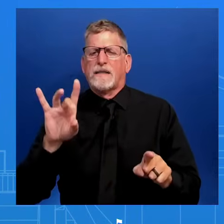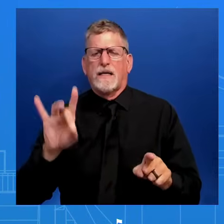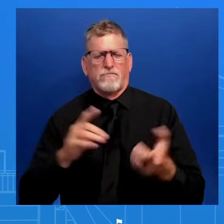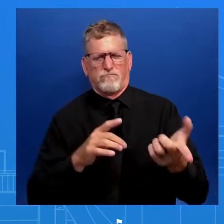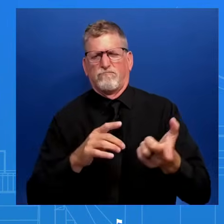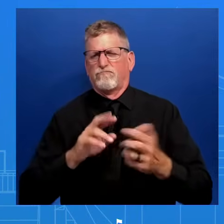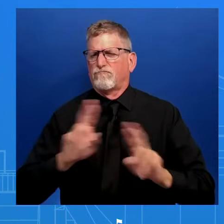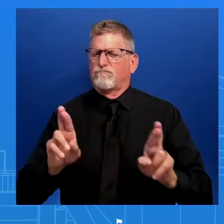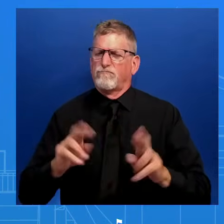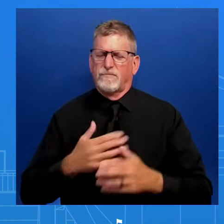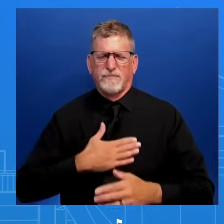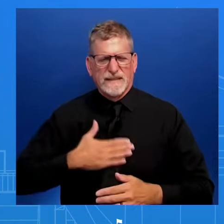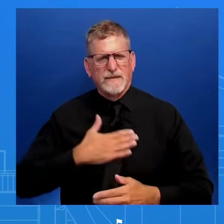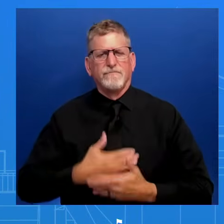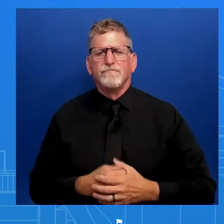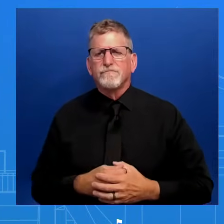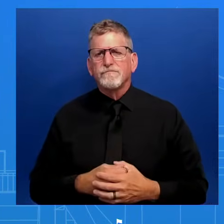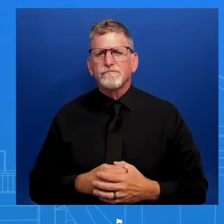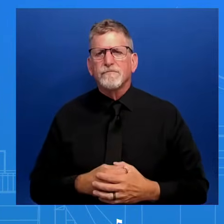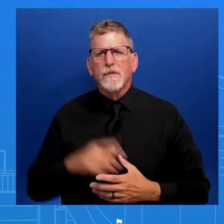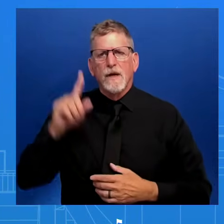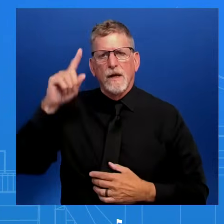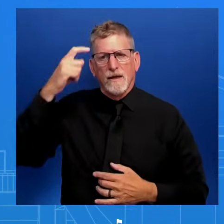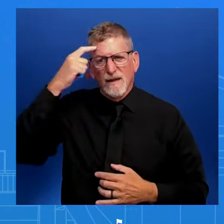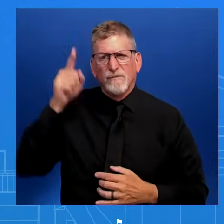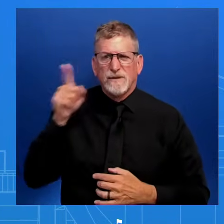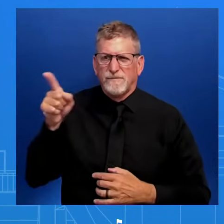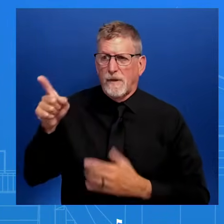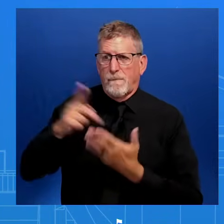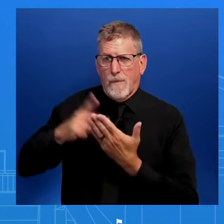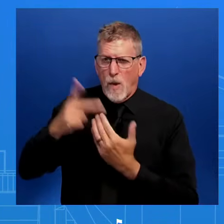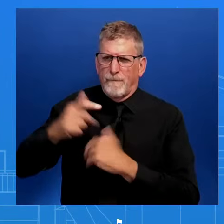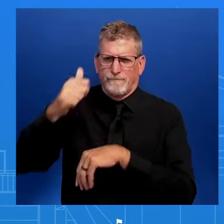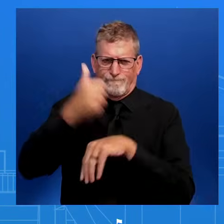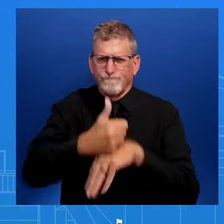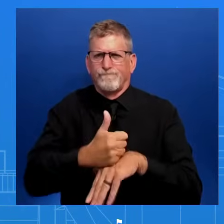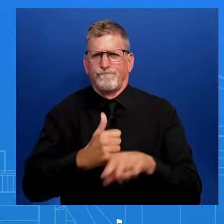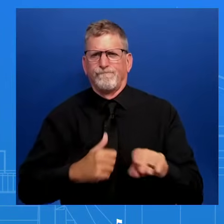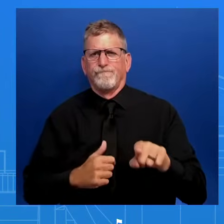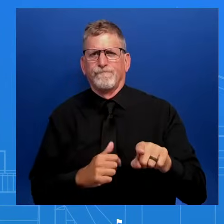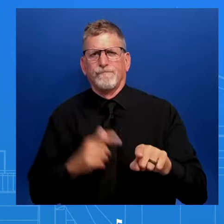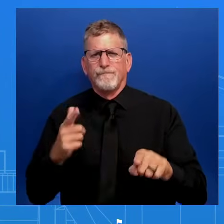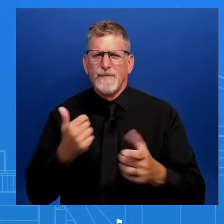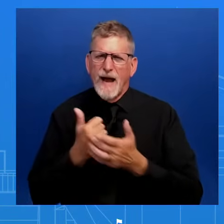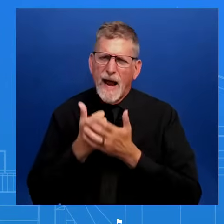very little in Africa, accounting for a mere 1 percent of the foreign direct investment